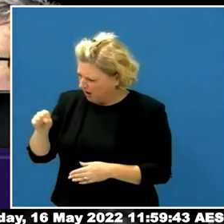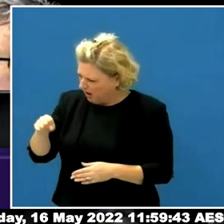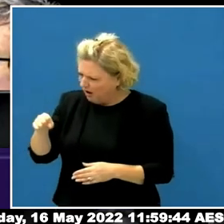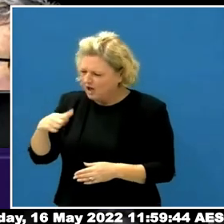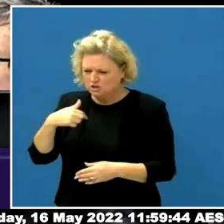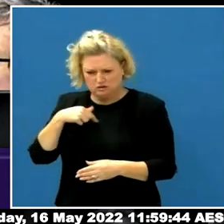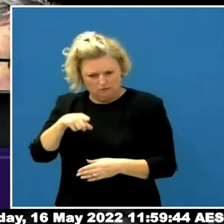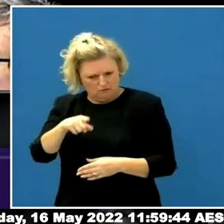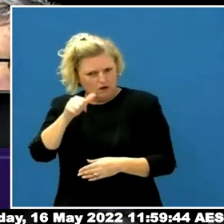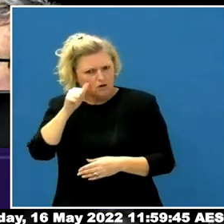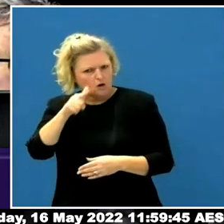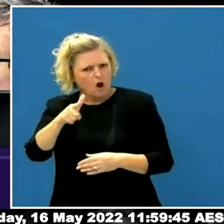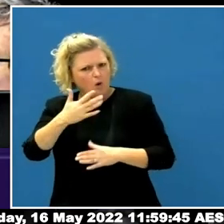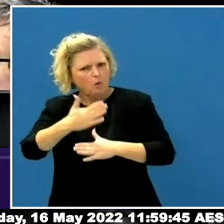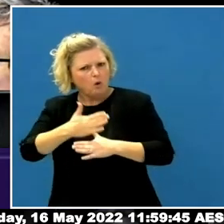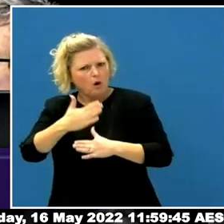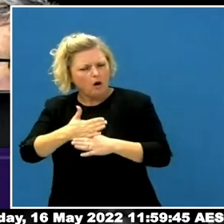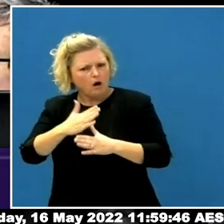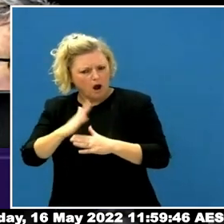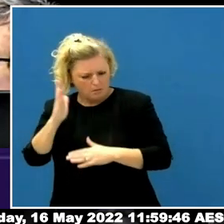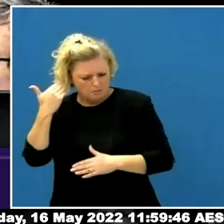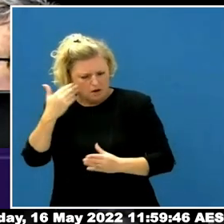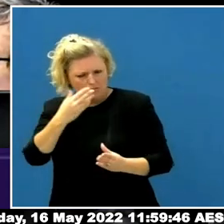fell asleep in the car with Jason on the weekend, on Saturday?"